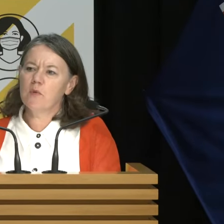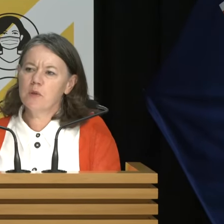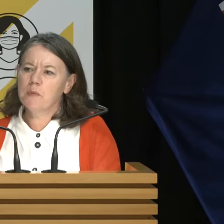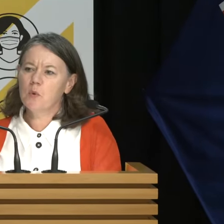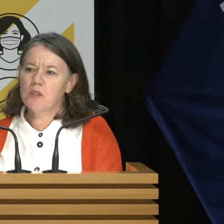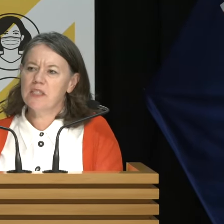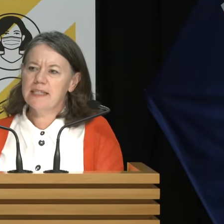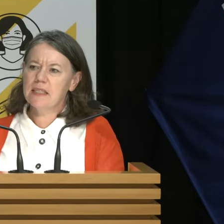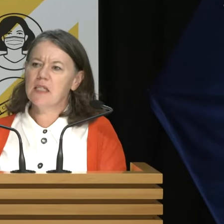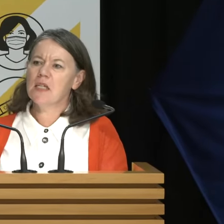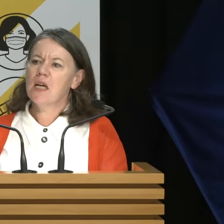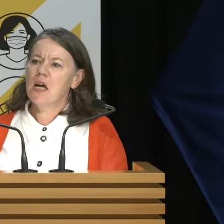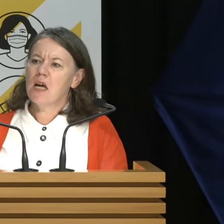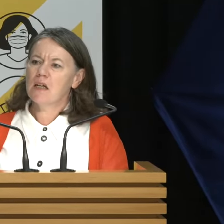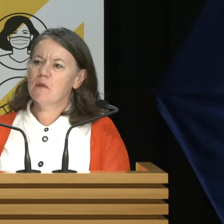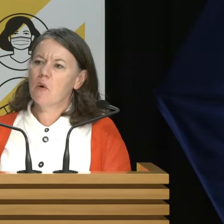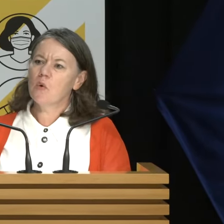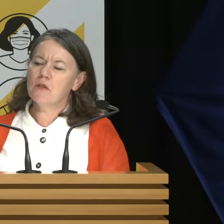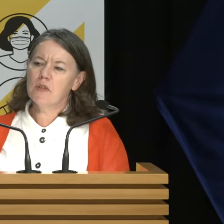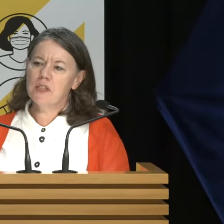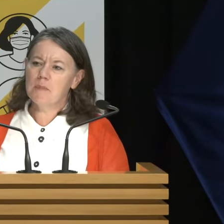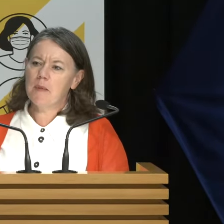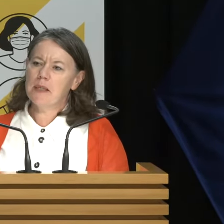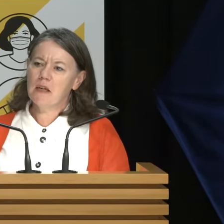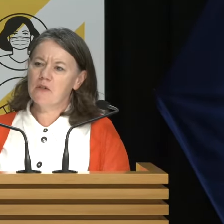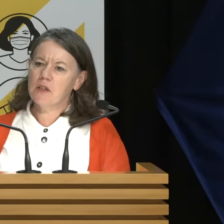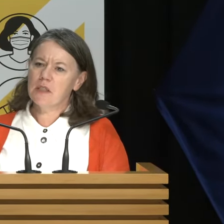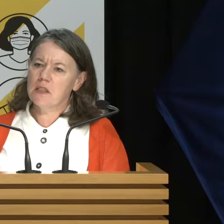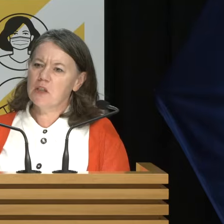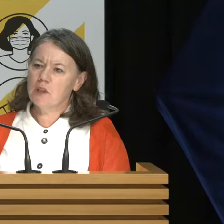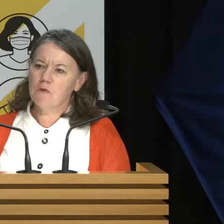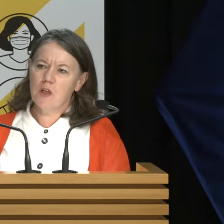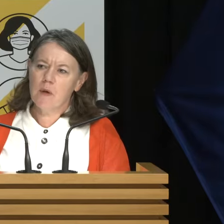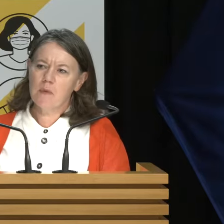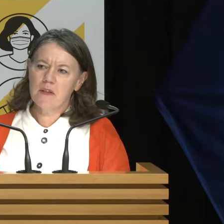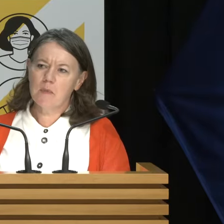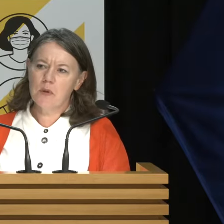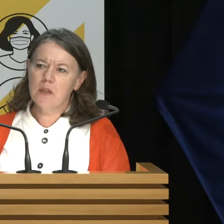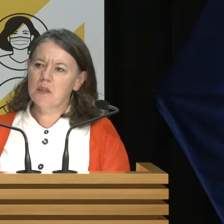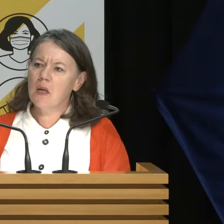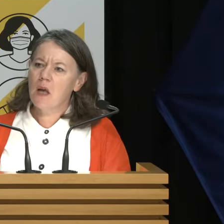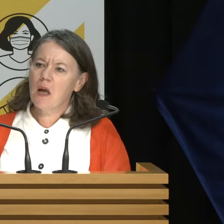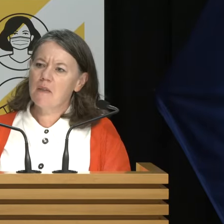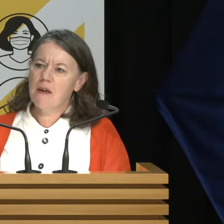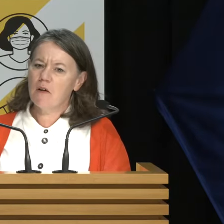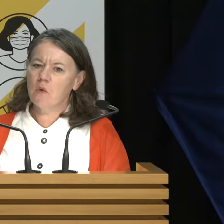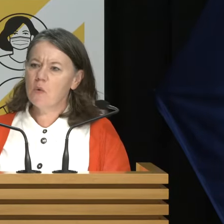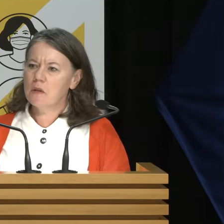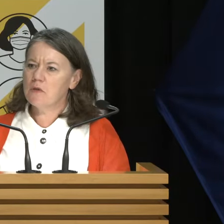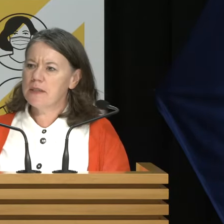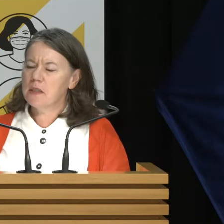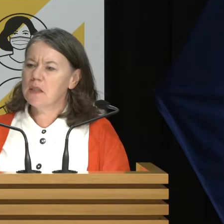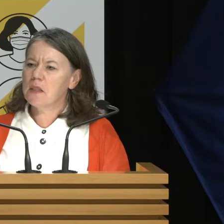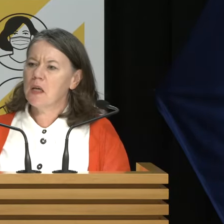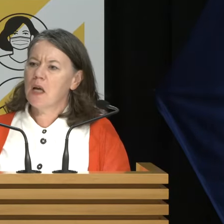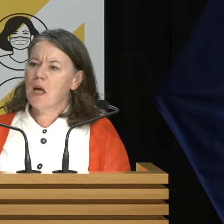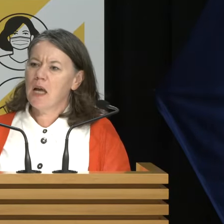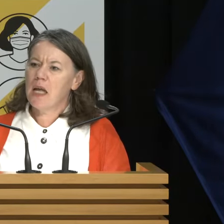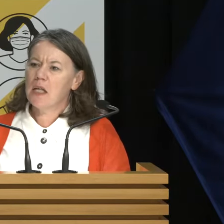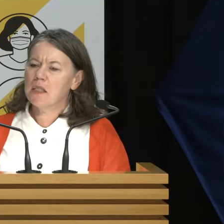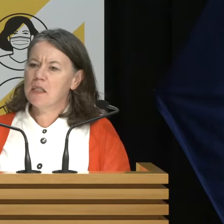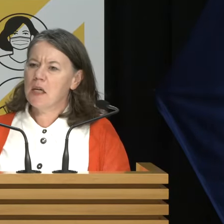osteopaths?